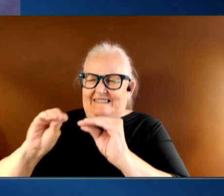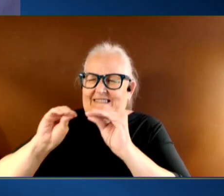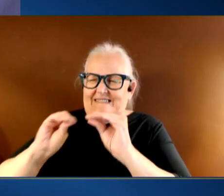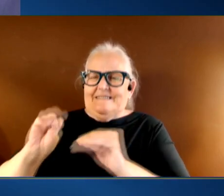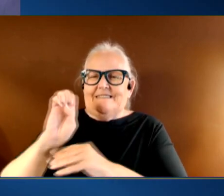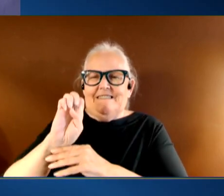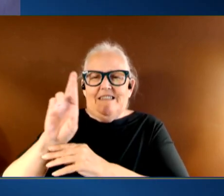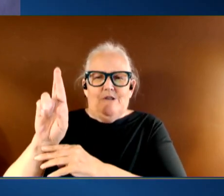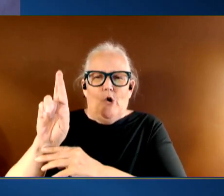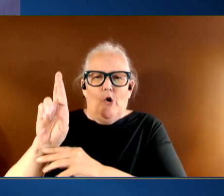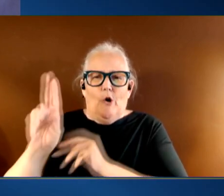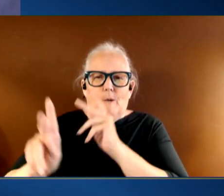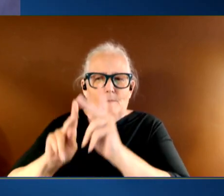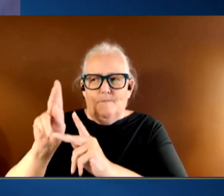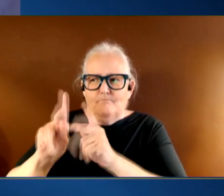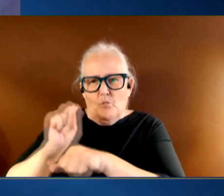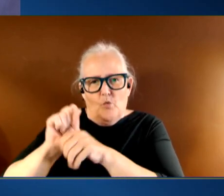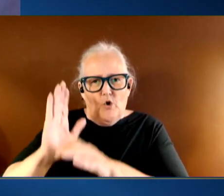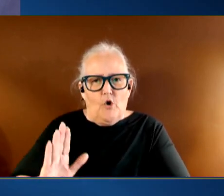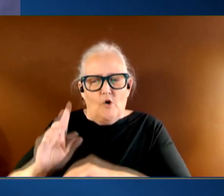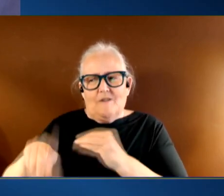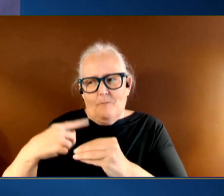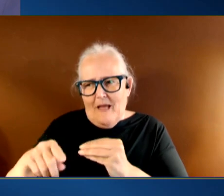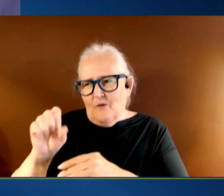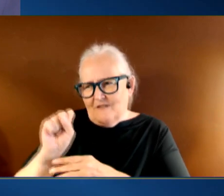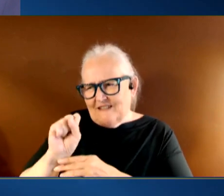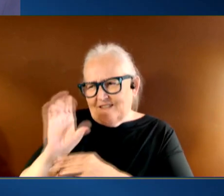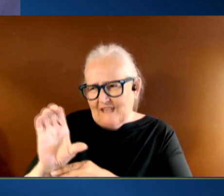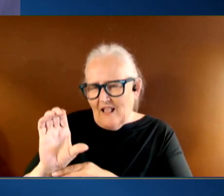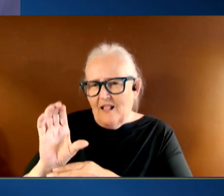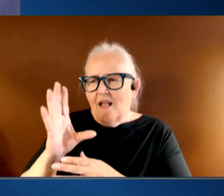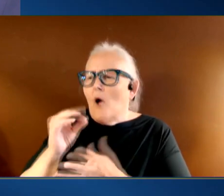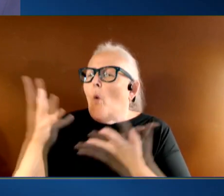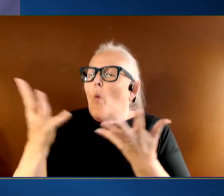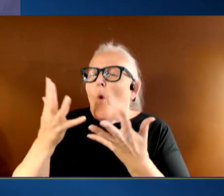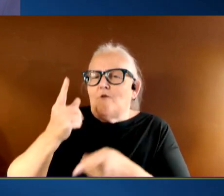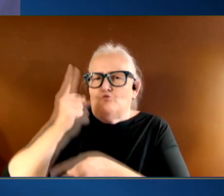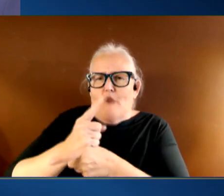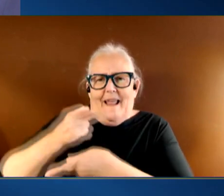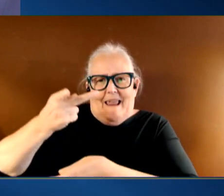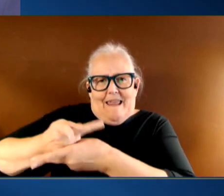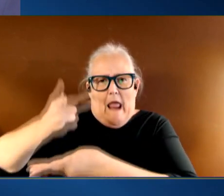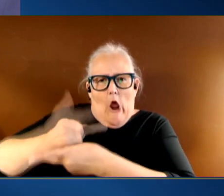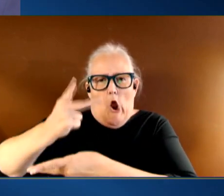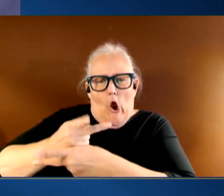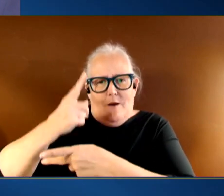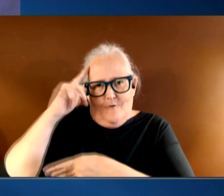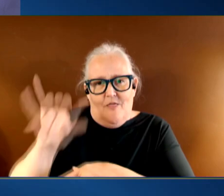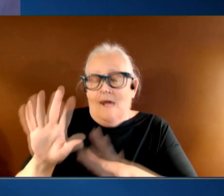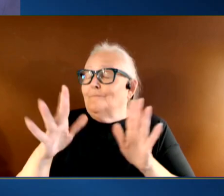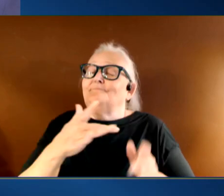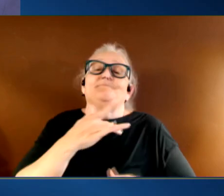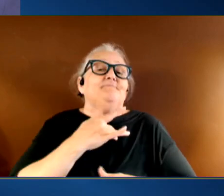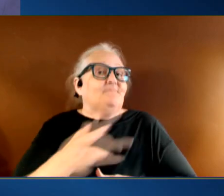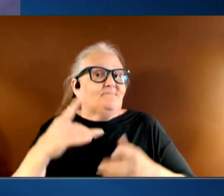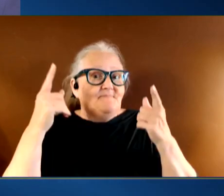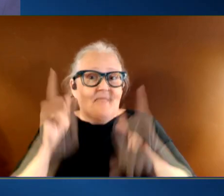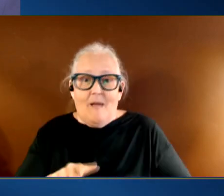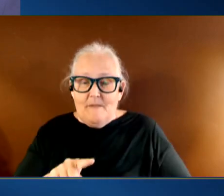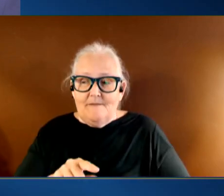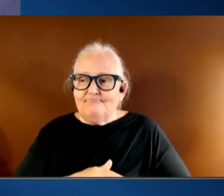sickle cell disease and the proper care that is required. All too often, care is not optimal if